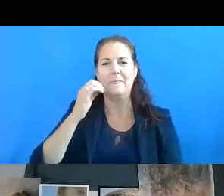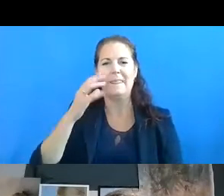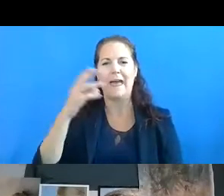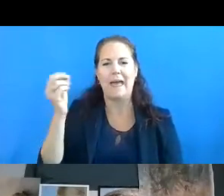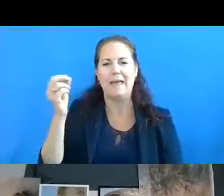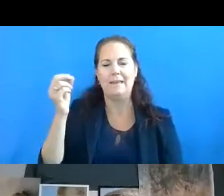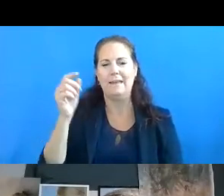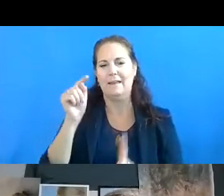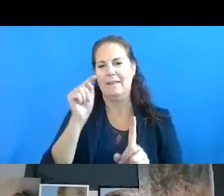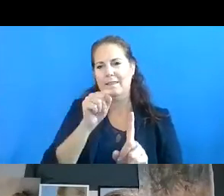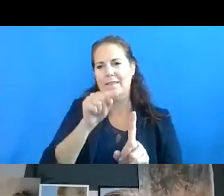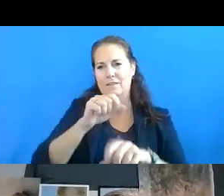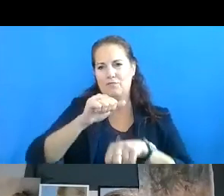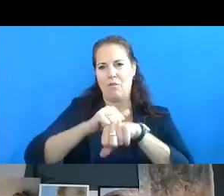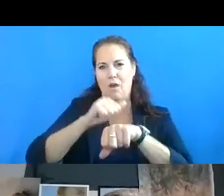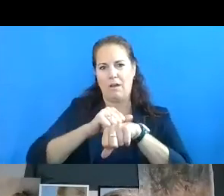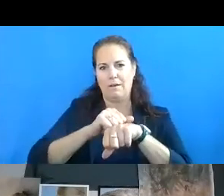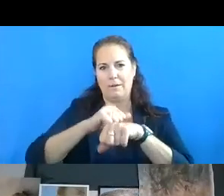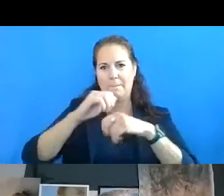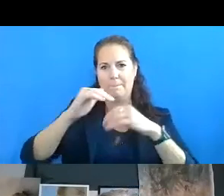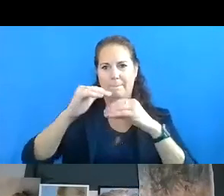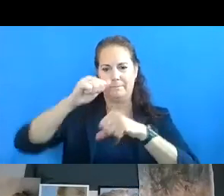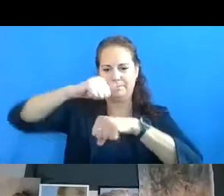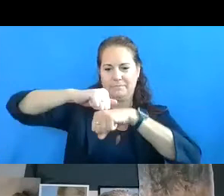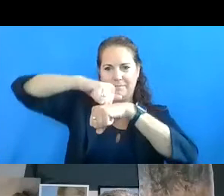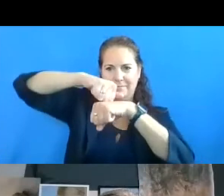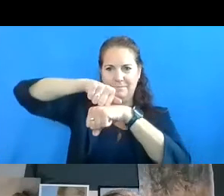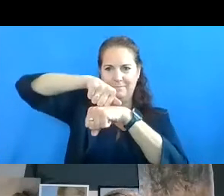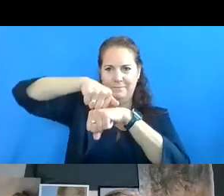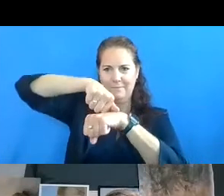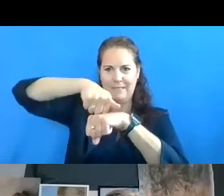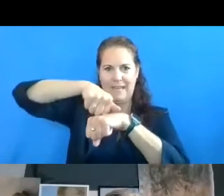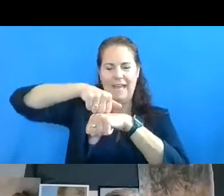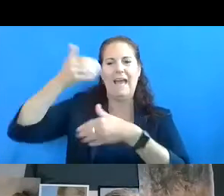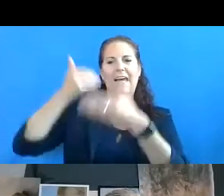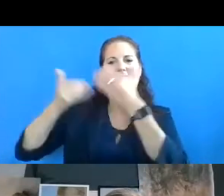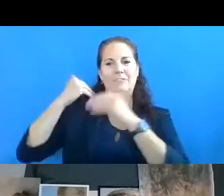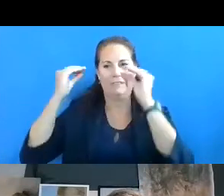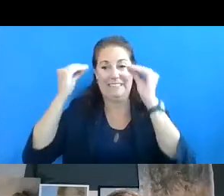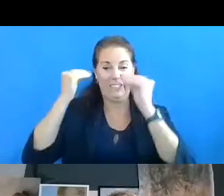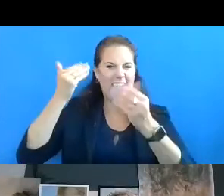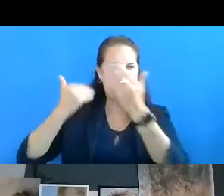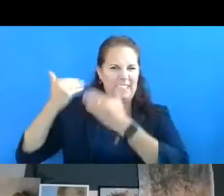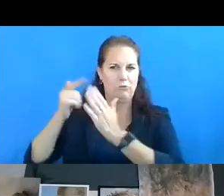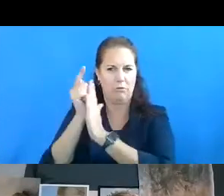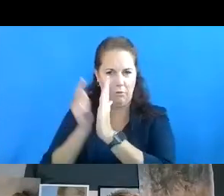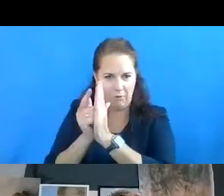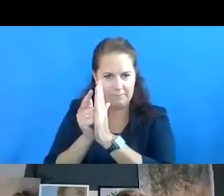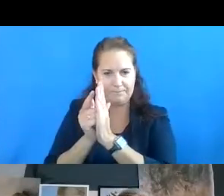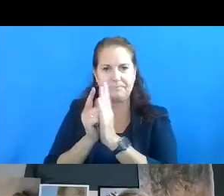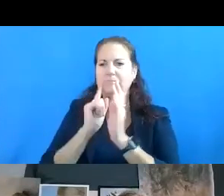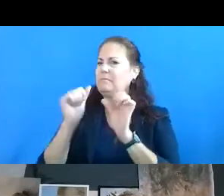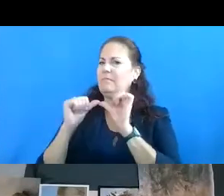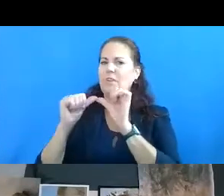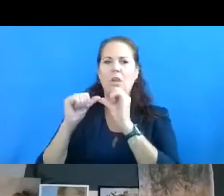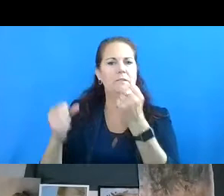And so ancestral teachings also known as ancestral law are a constant support for individual